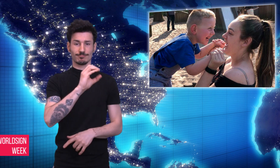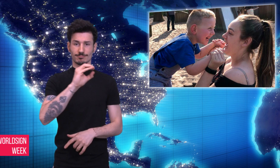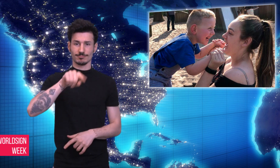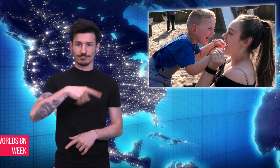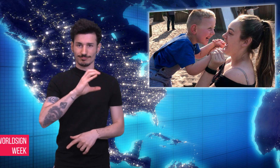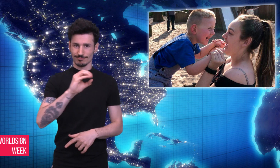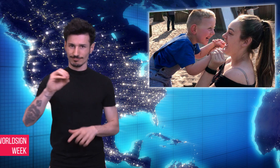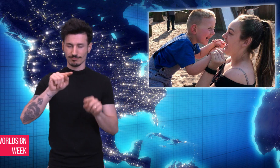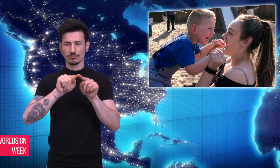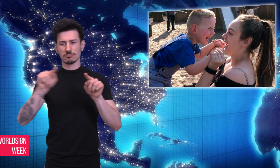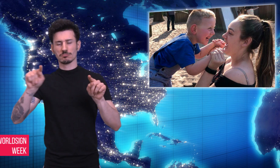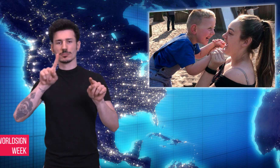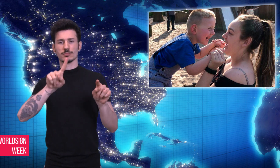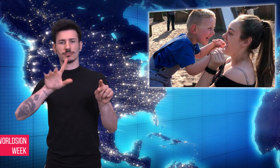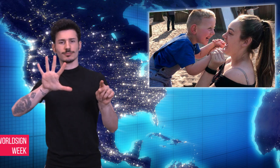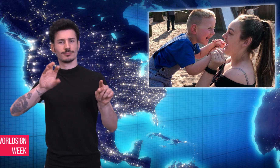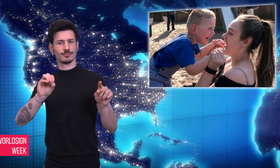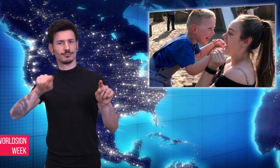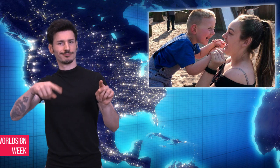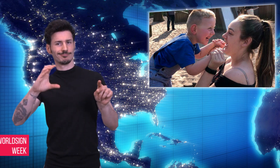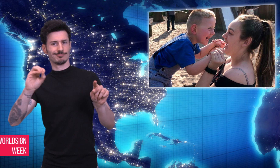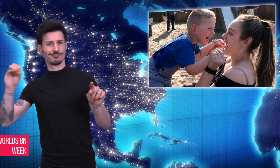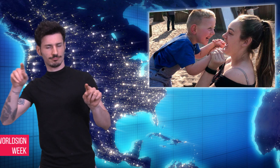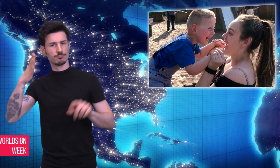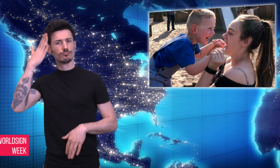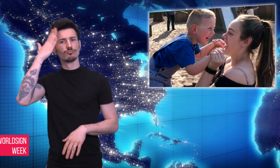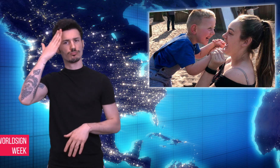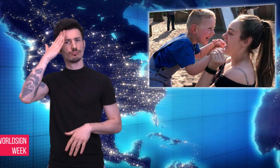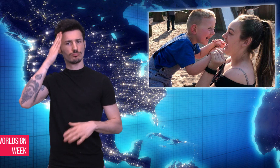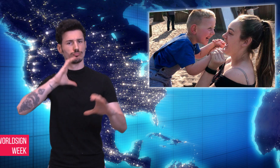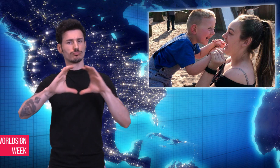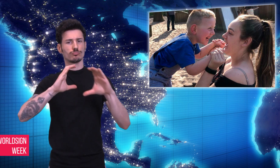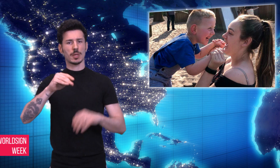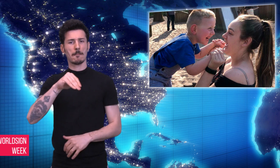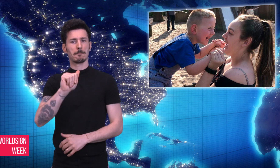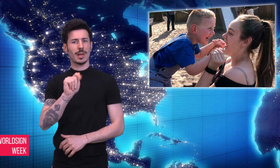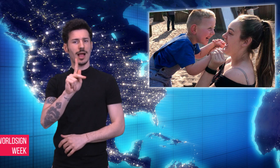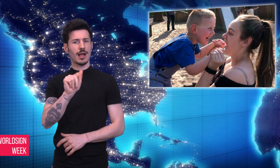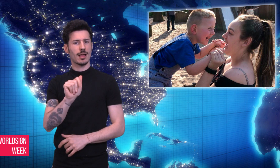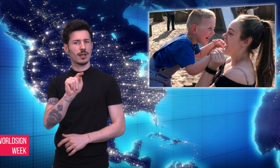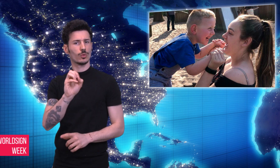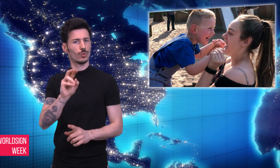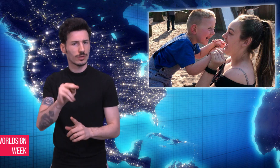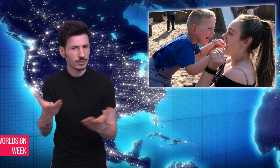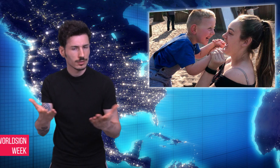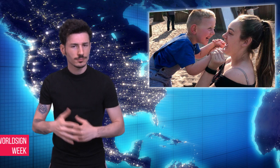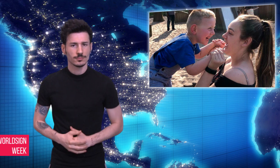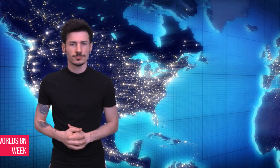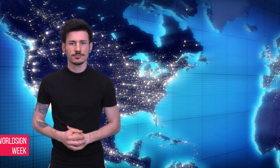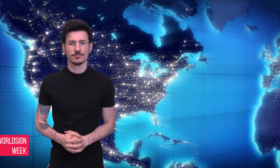currently regularly using the Makaton communication tool.